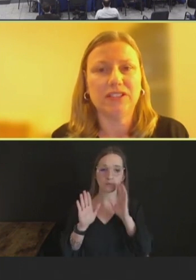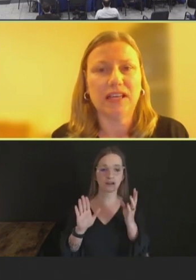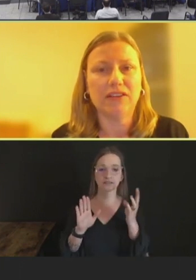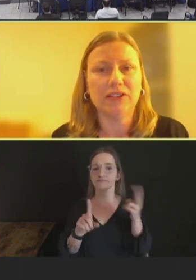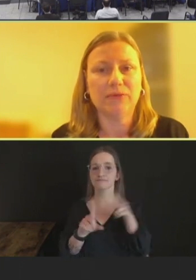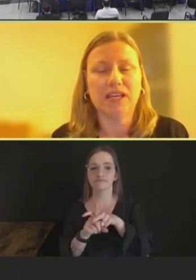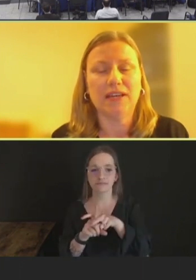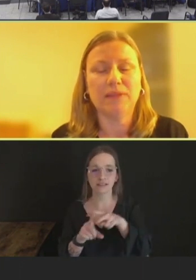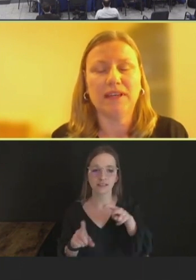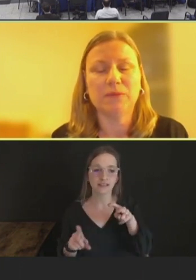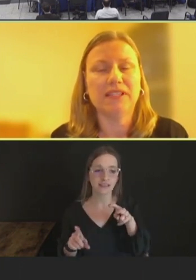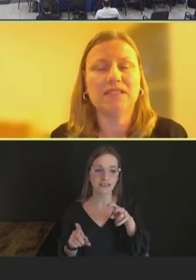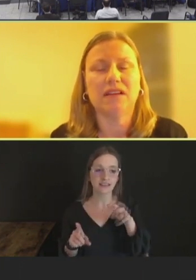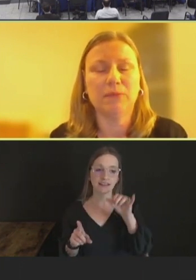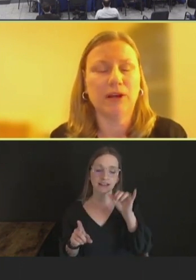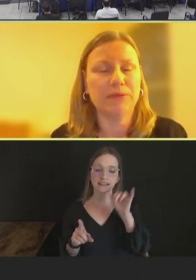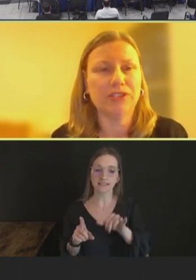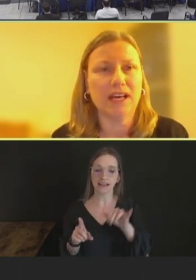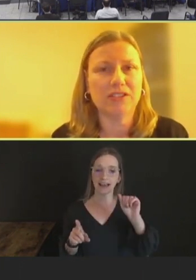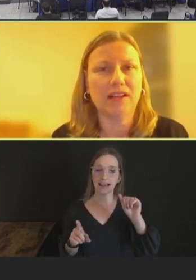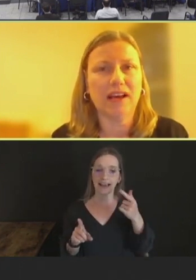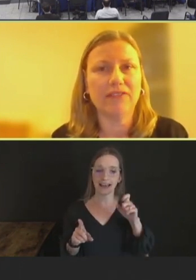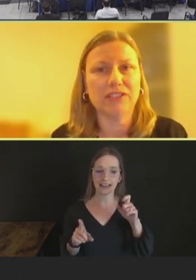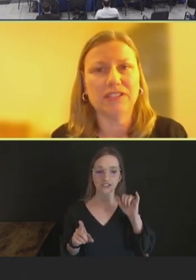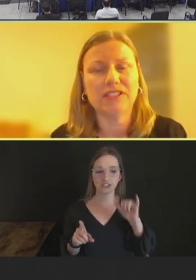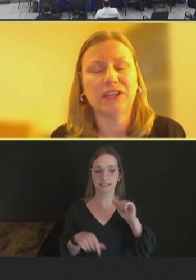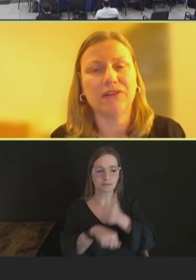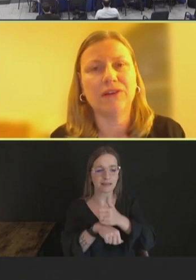to the outcome type that's based on published national averages.